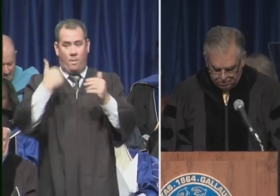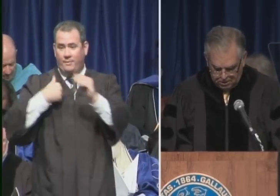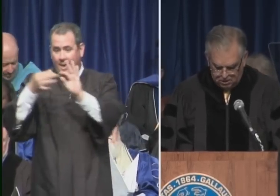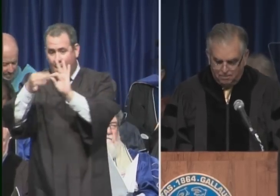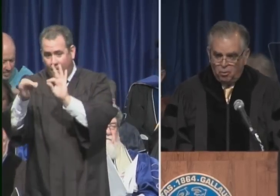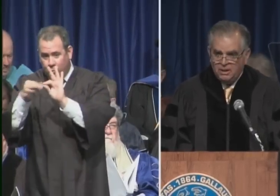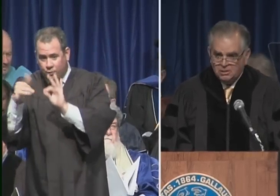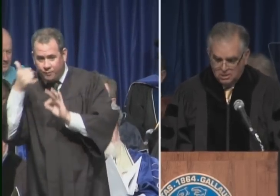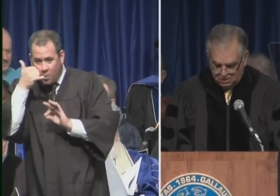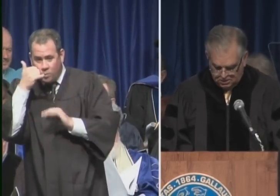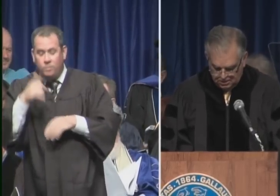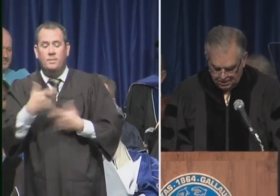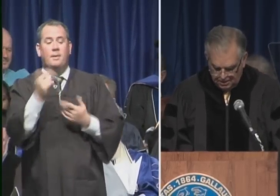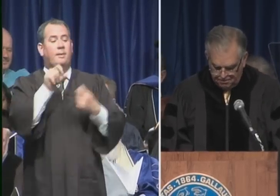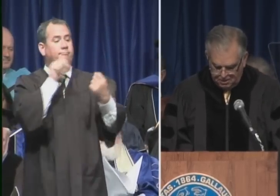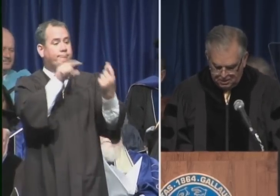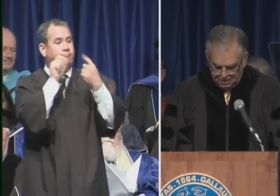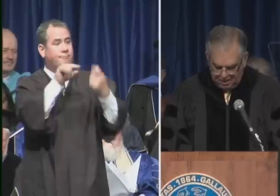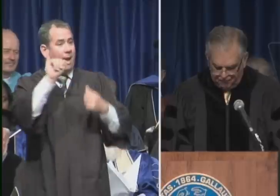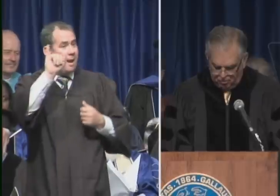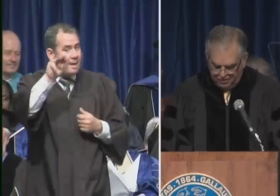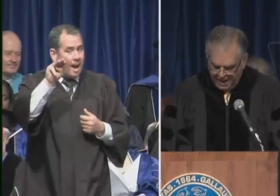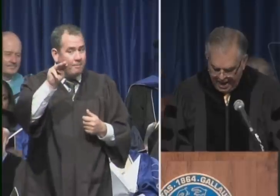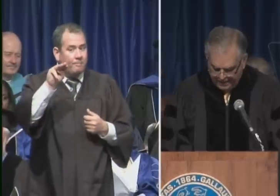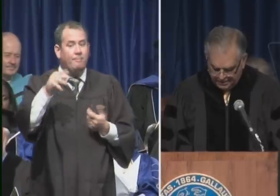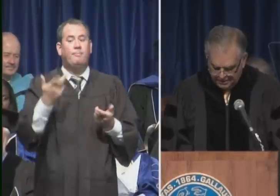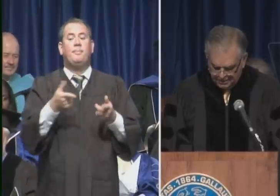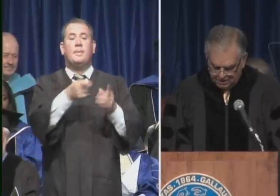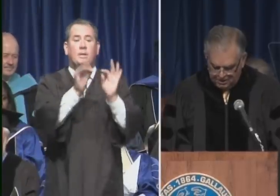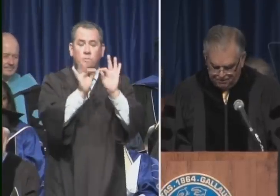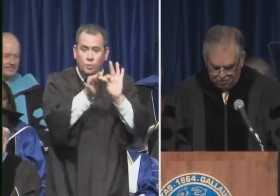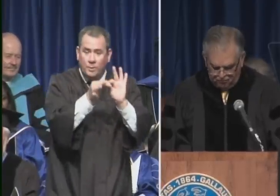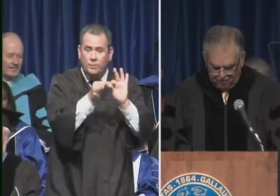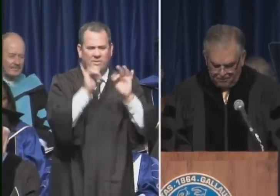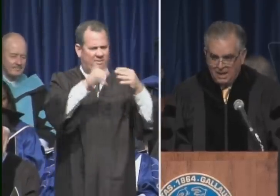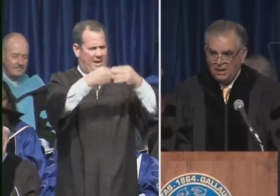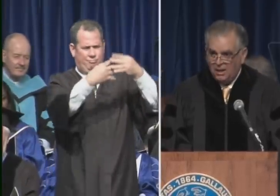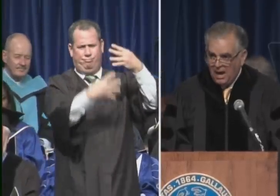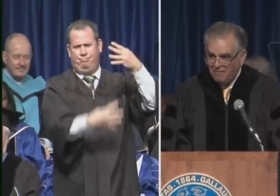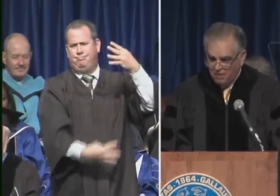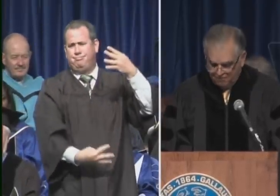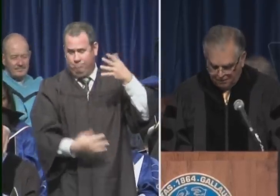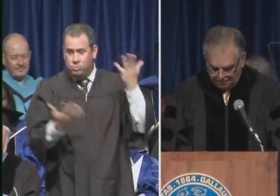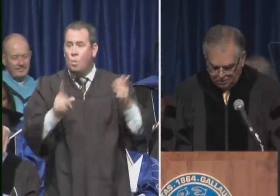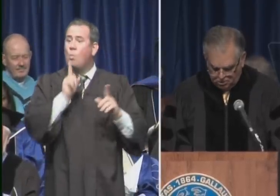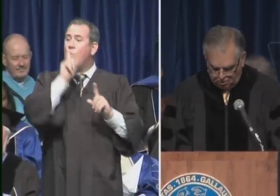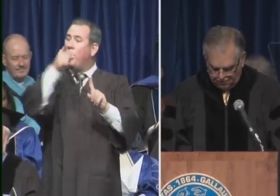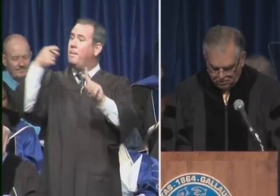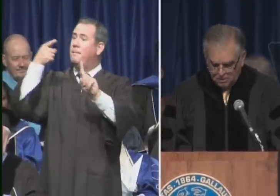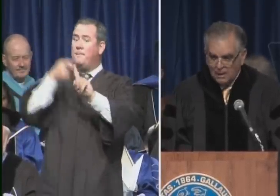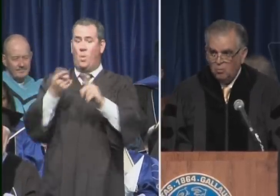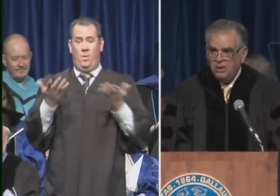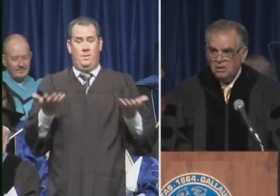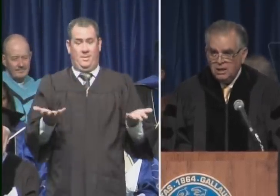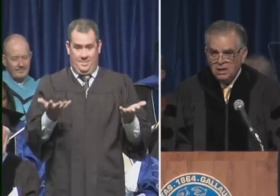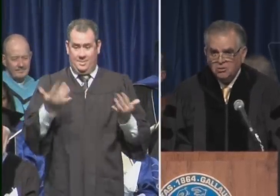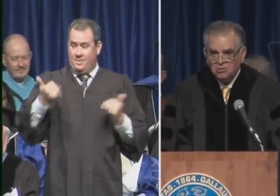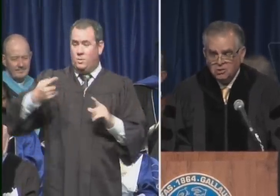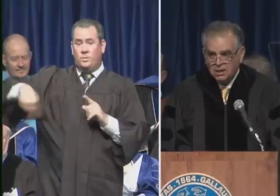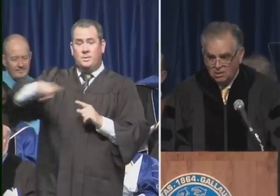The point is this. Being deaf will not keep you from a life of public service. We need your skills.